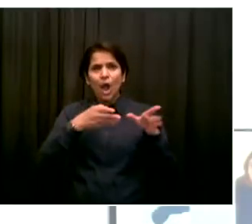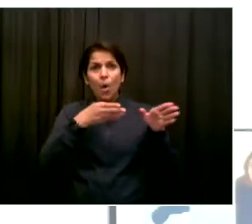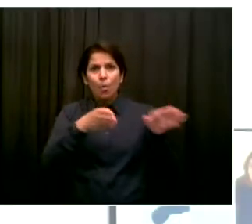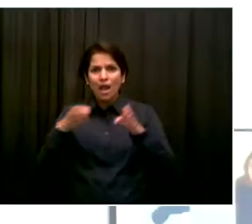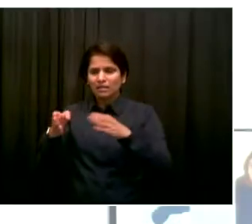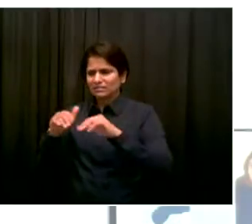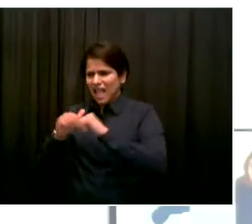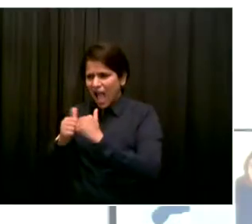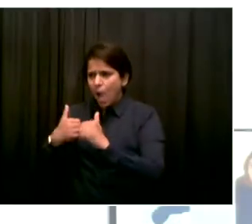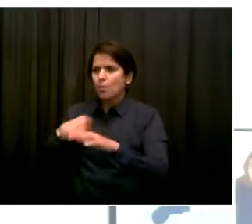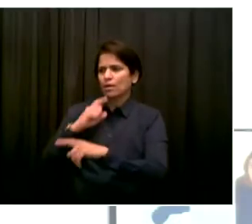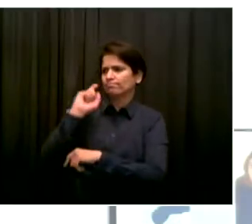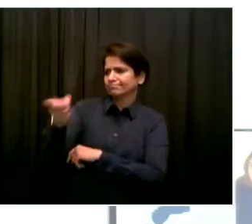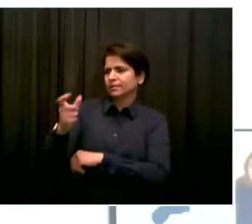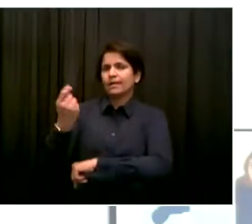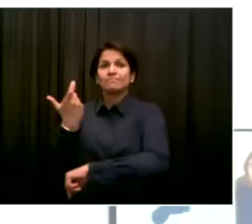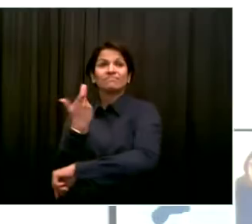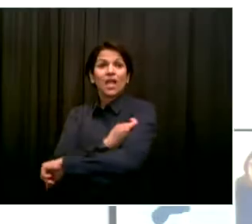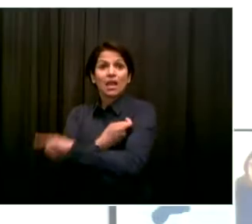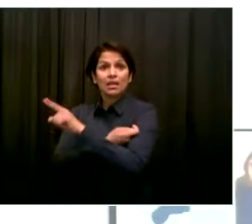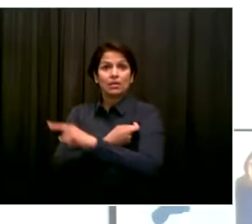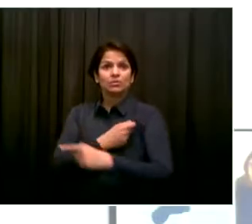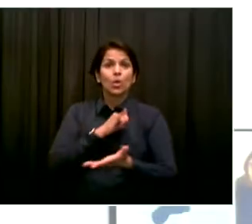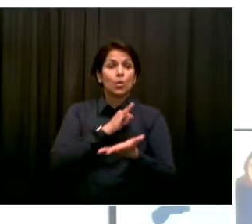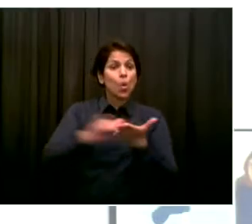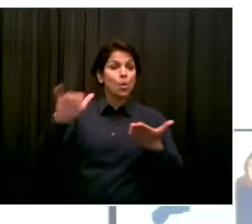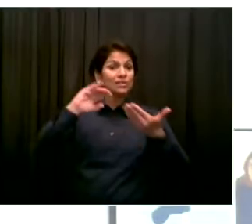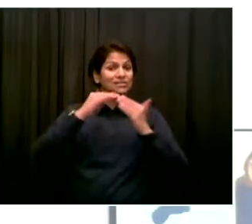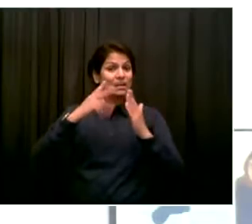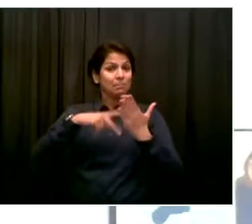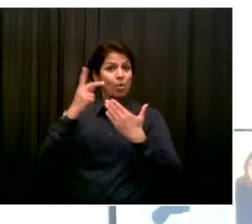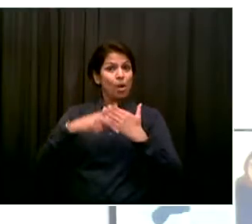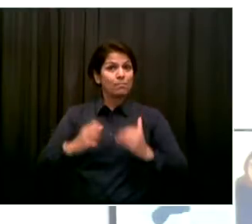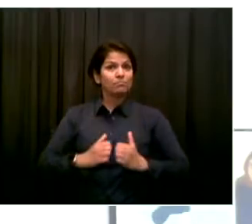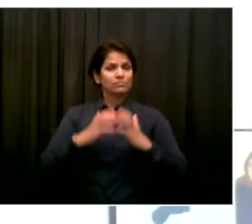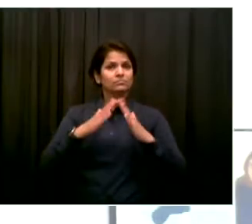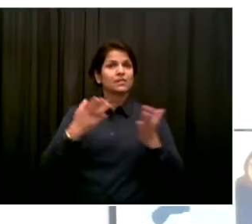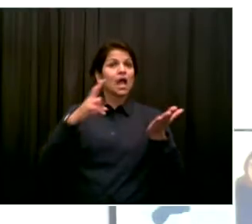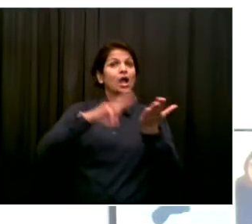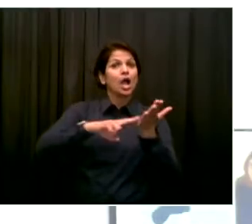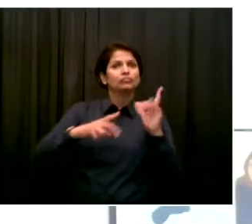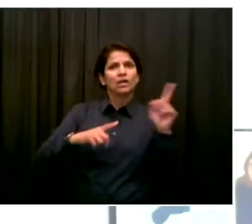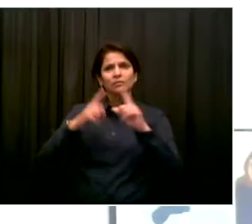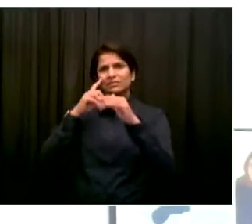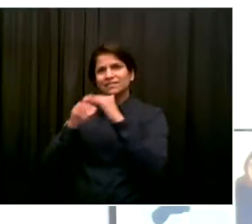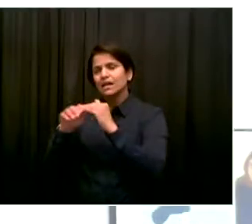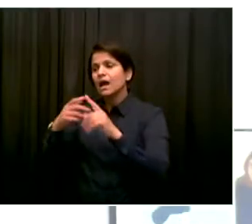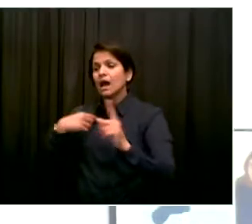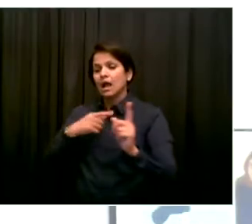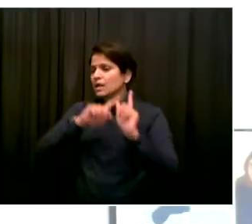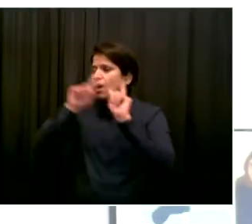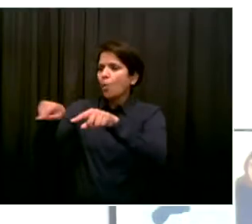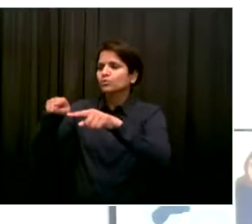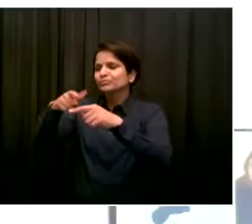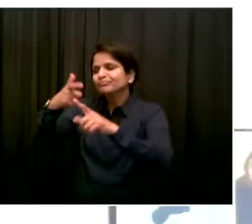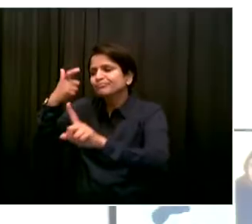WHAT YOU SAID, HOMEBOUND PROGRAMS ENCOMPASS A RANGE OF DIFFERENT PROVIDERS OF